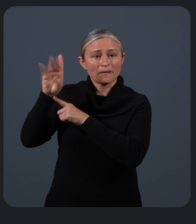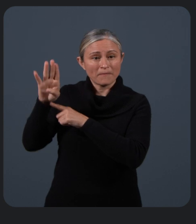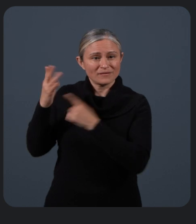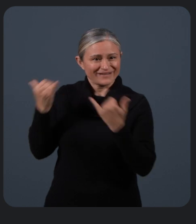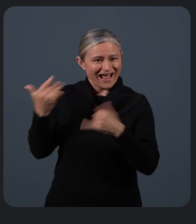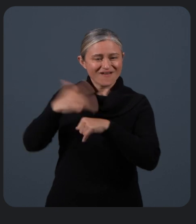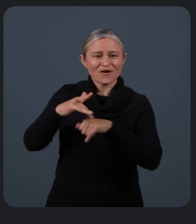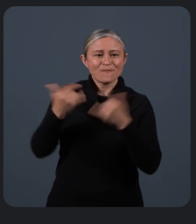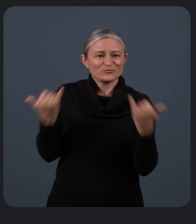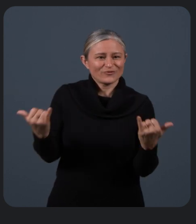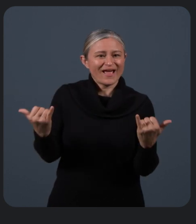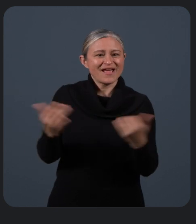and you can check them out here.